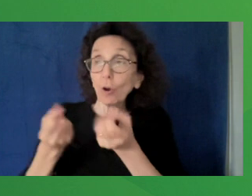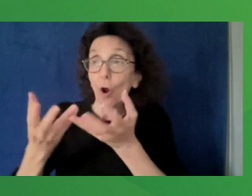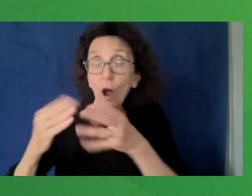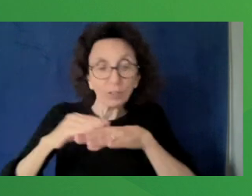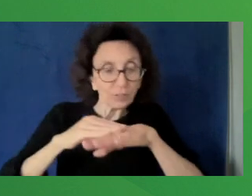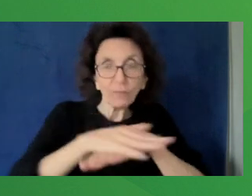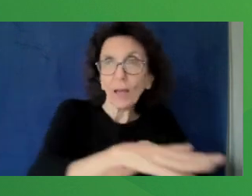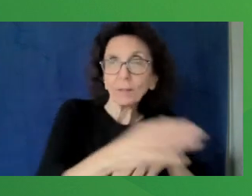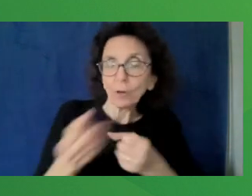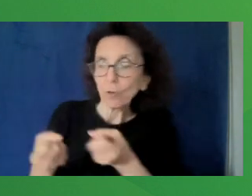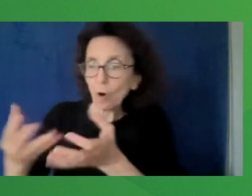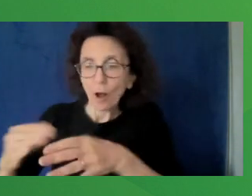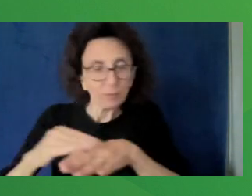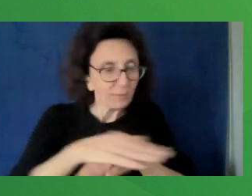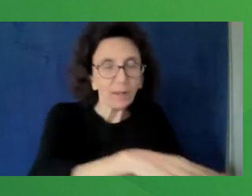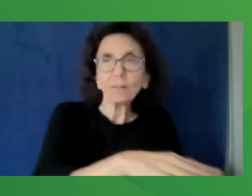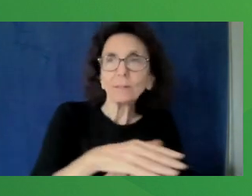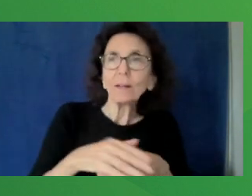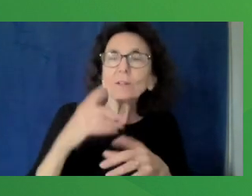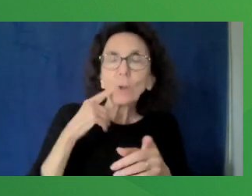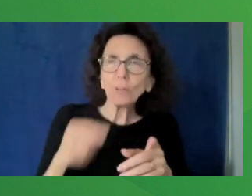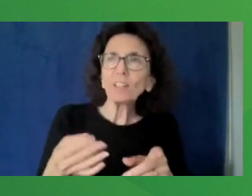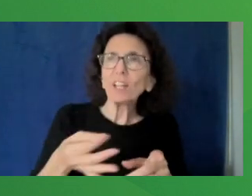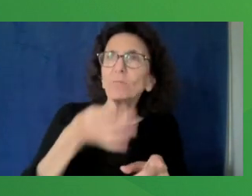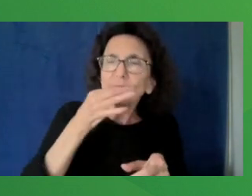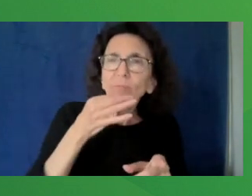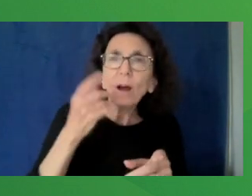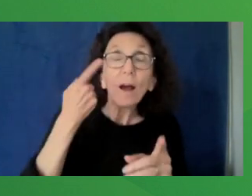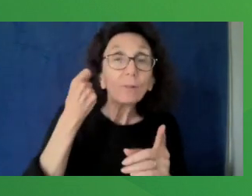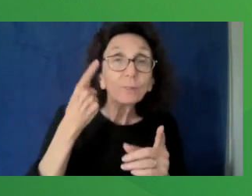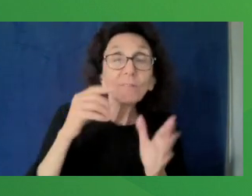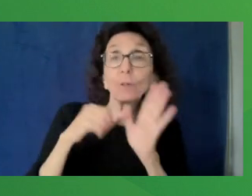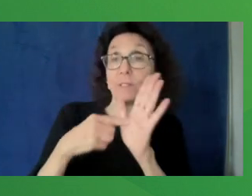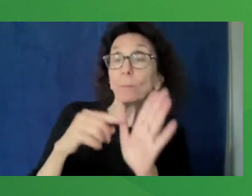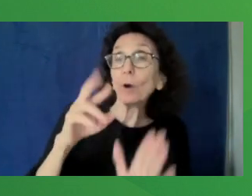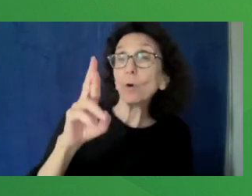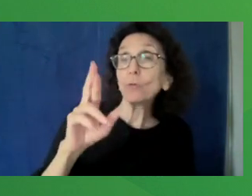really tangible in advance, such as radon exposure and the simple consequences to